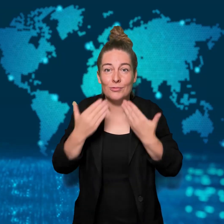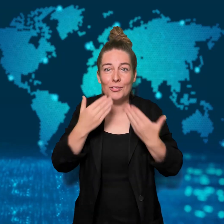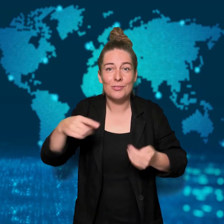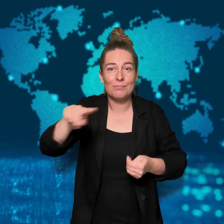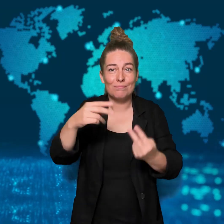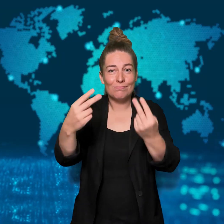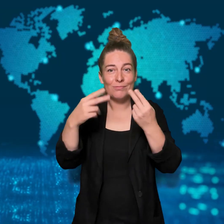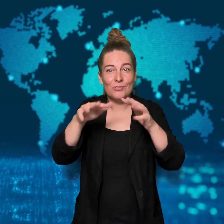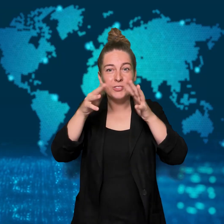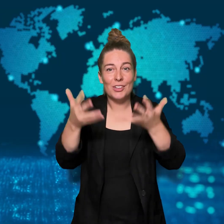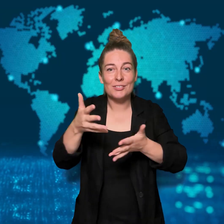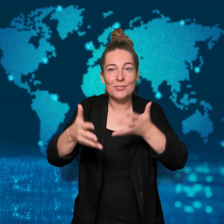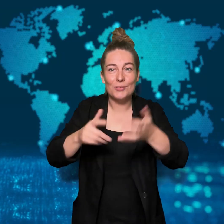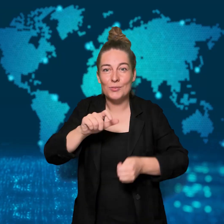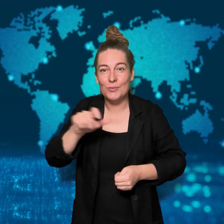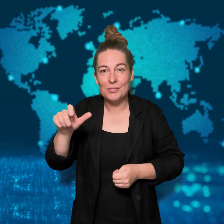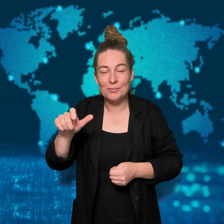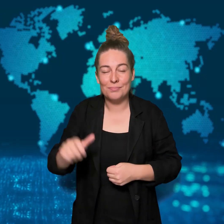Thank you for watching WorldSign Week.